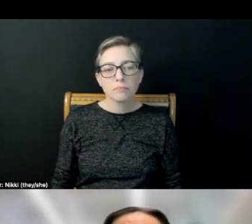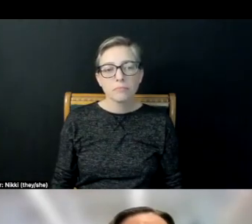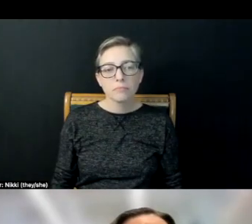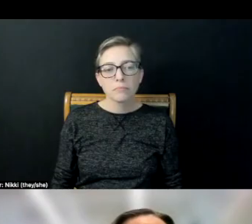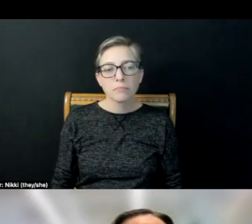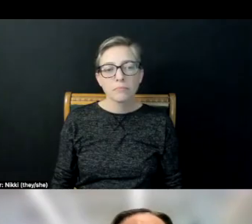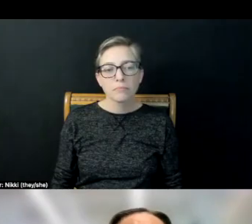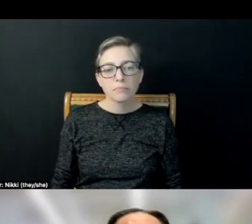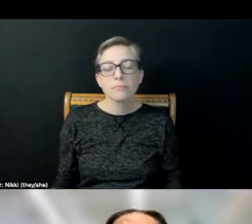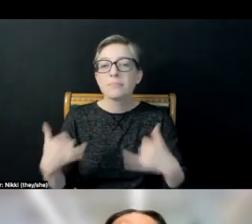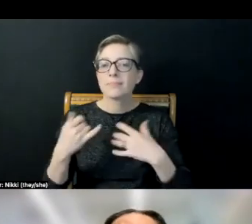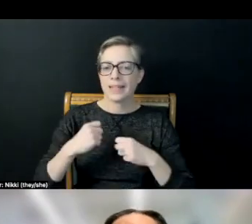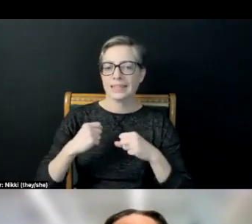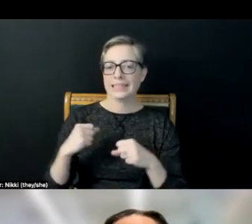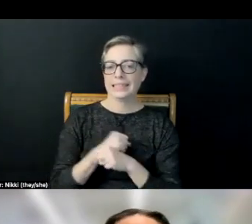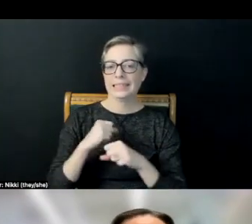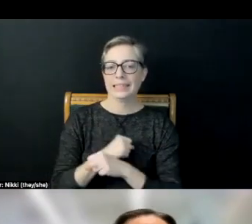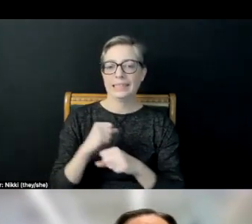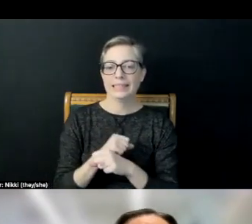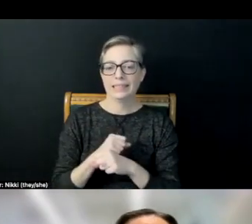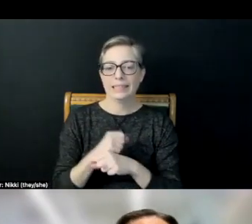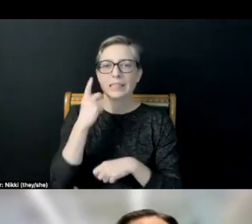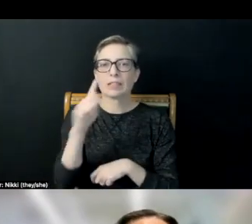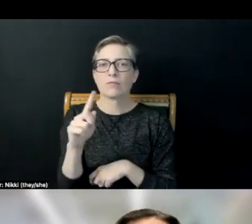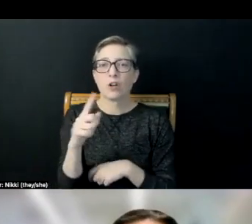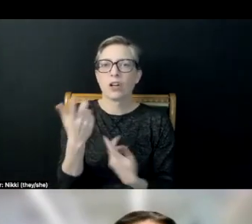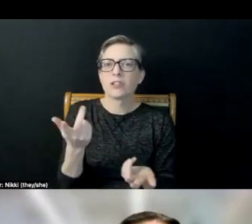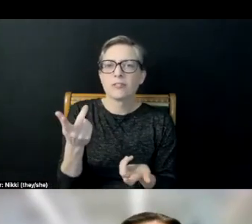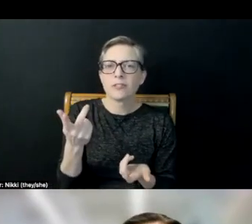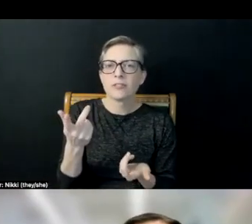of what disabled parents look like in the United States.